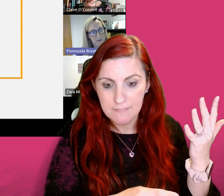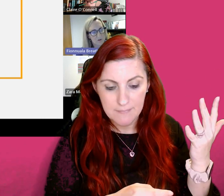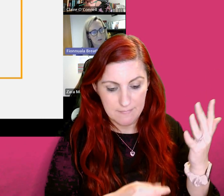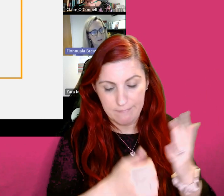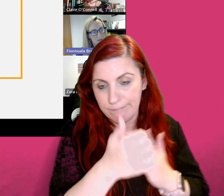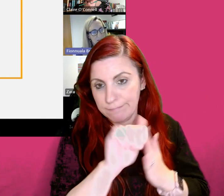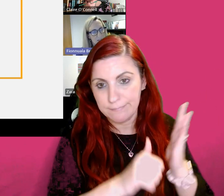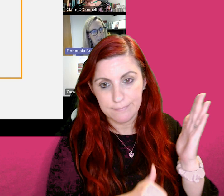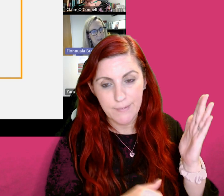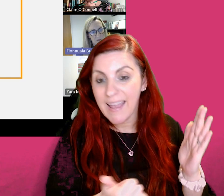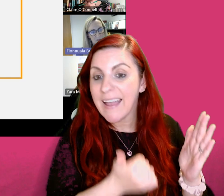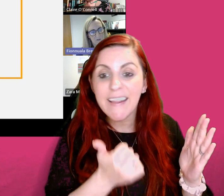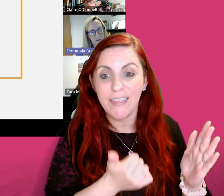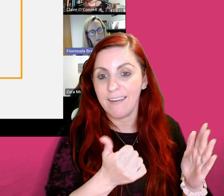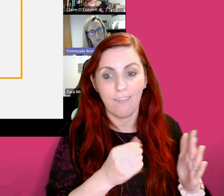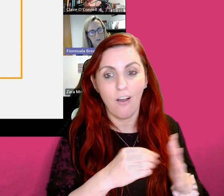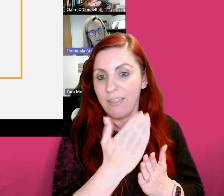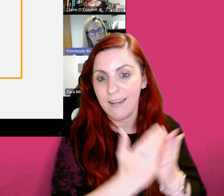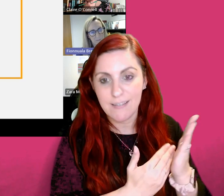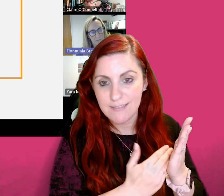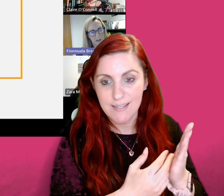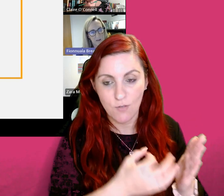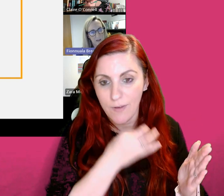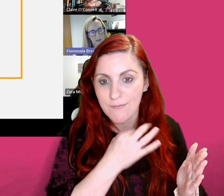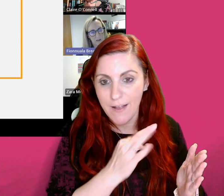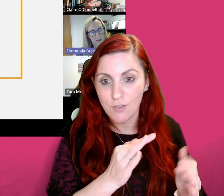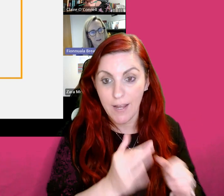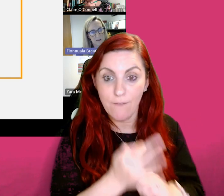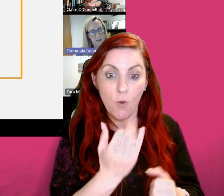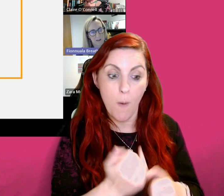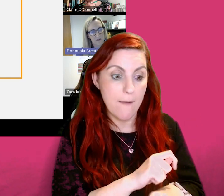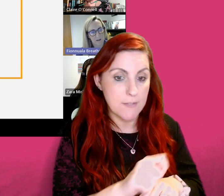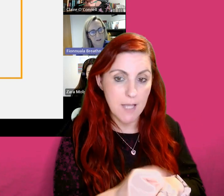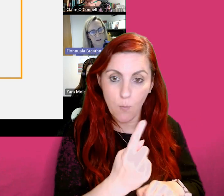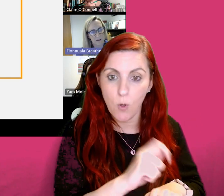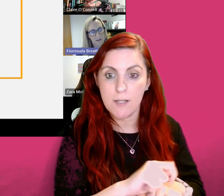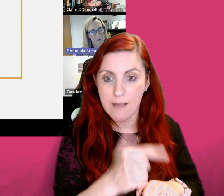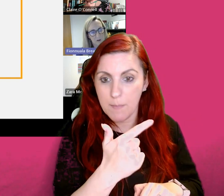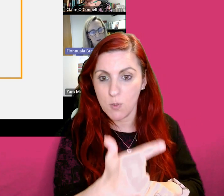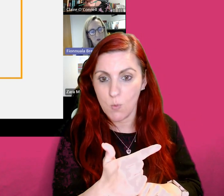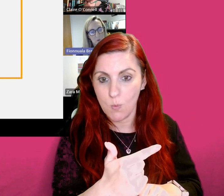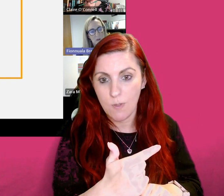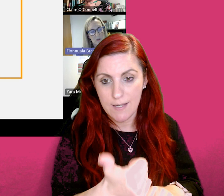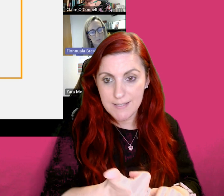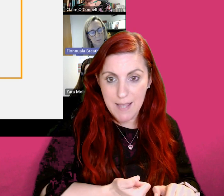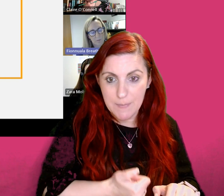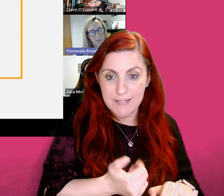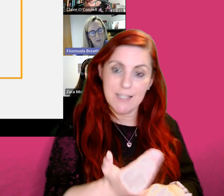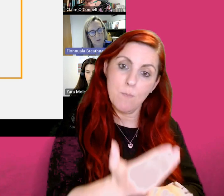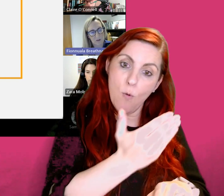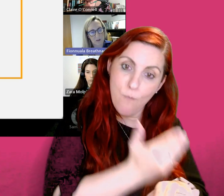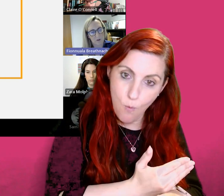obstetric risk is a risk factor for um that that is that is to which patients with type